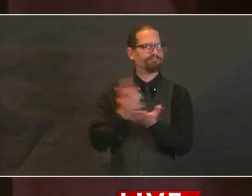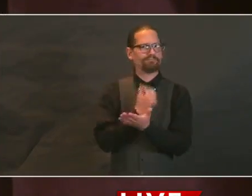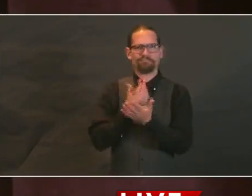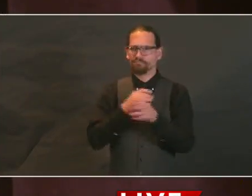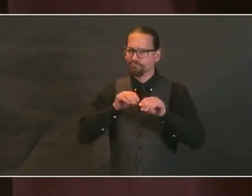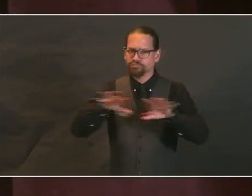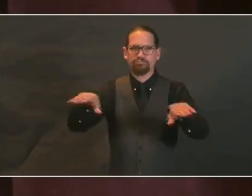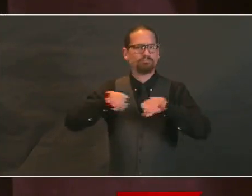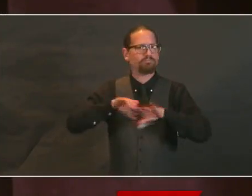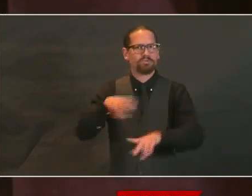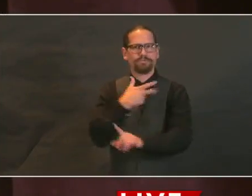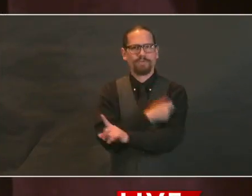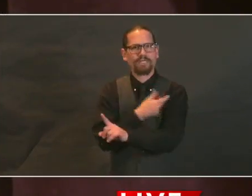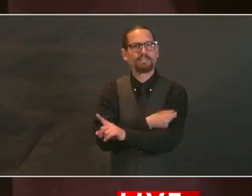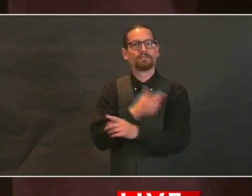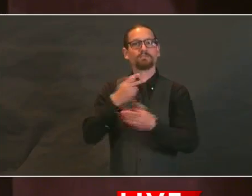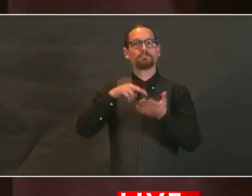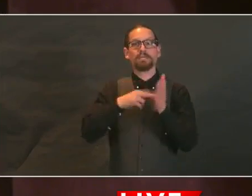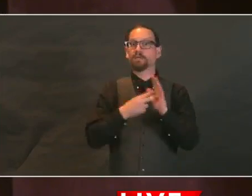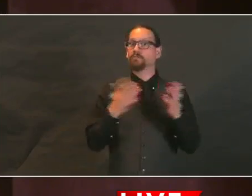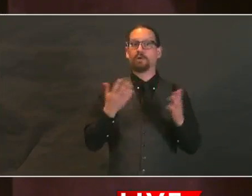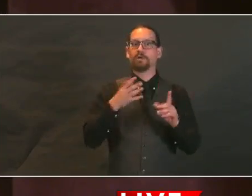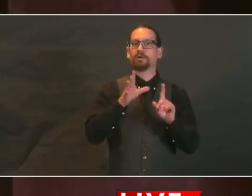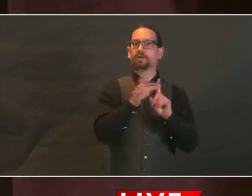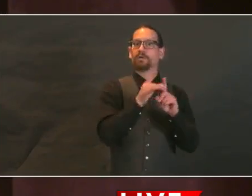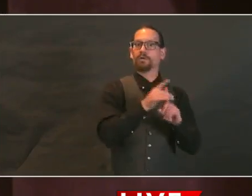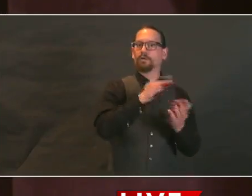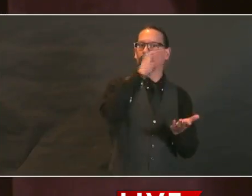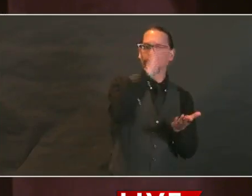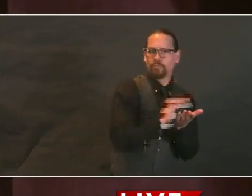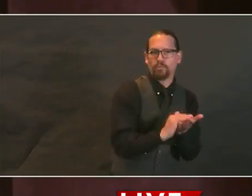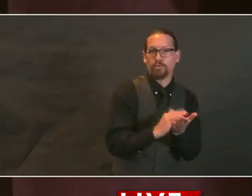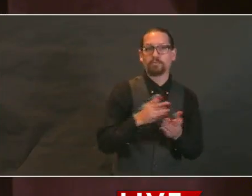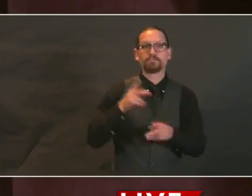MORE PEOPLE. OUR CASE NUMBERS OUR HOSPITALIZATIONS AND OUR